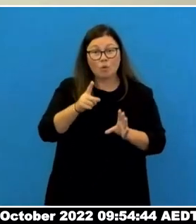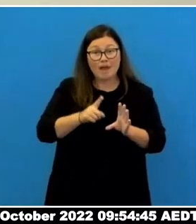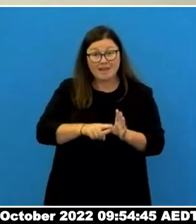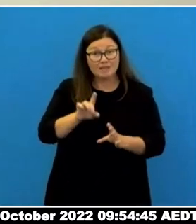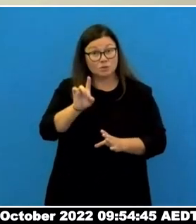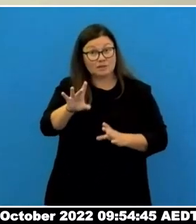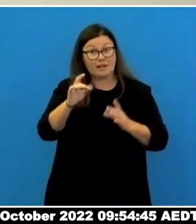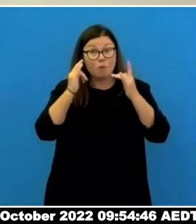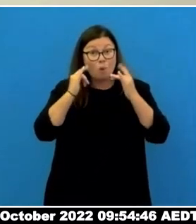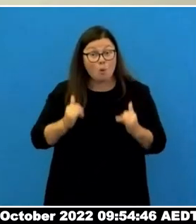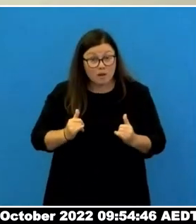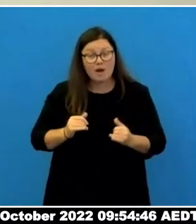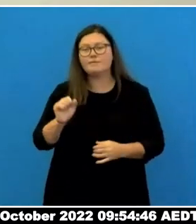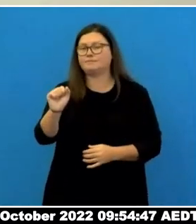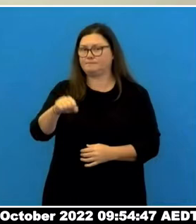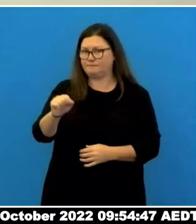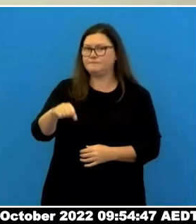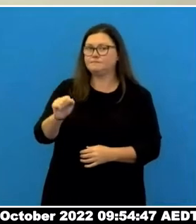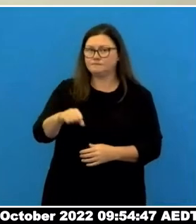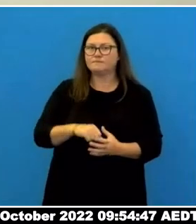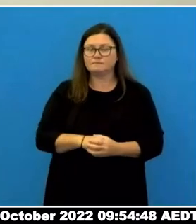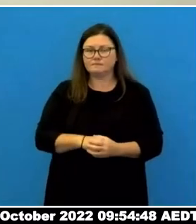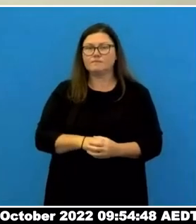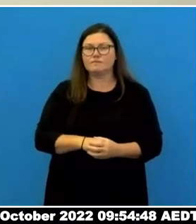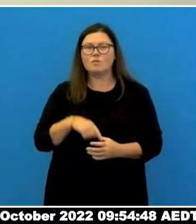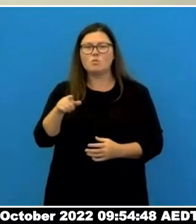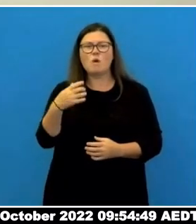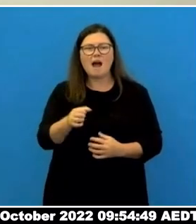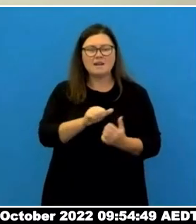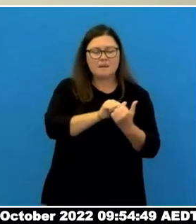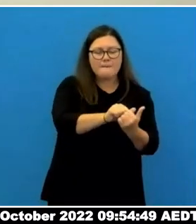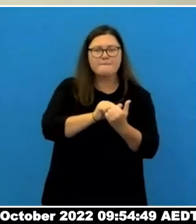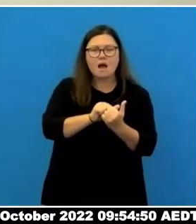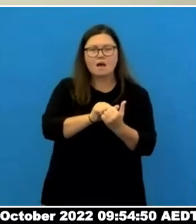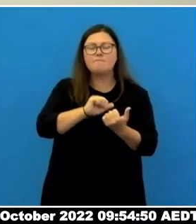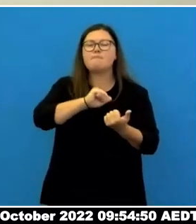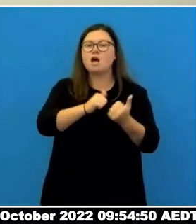Including holding partnership roles in a number of Melbourne firms. I practised, but as to whether the practice was successful,